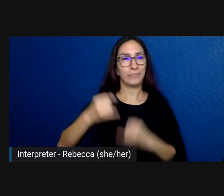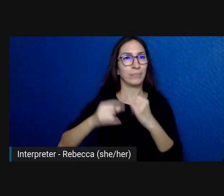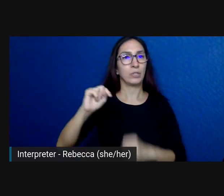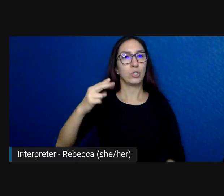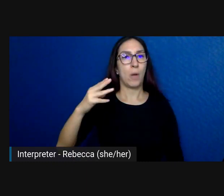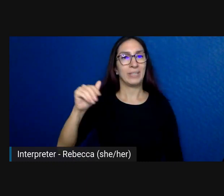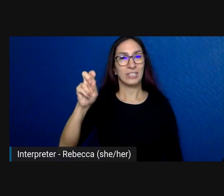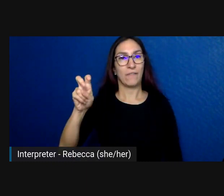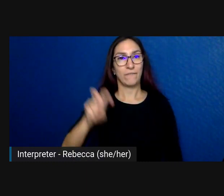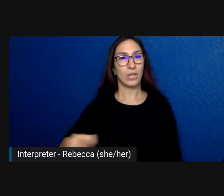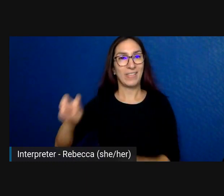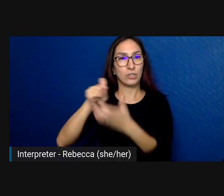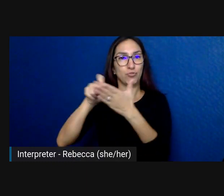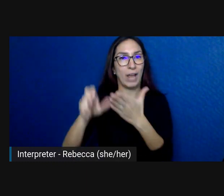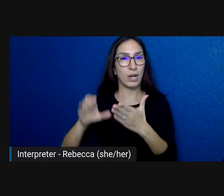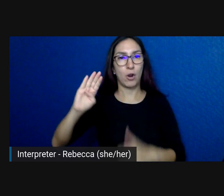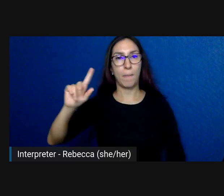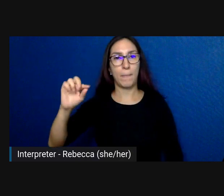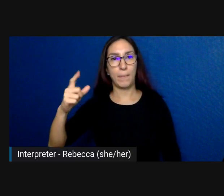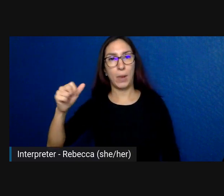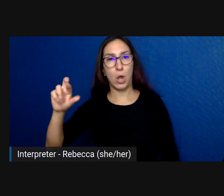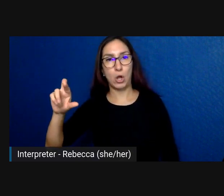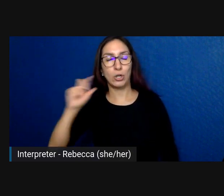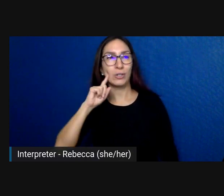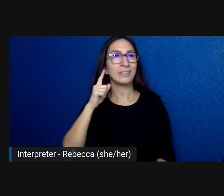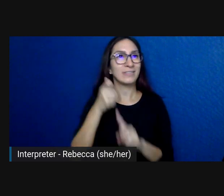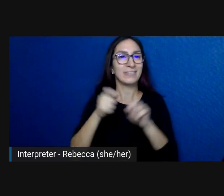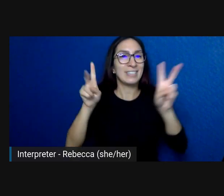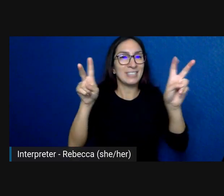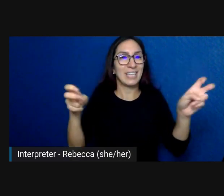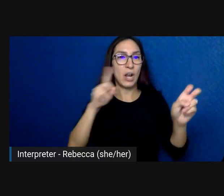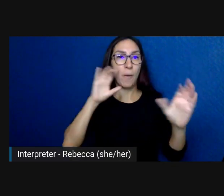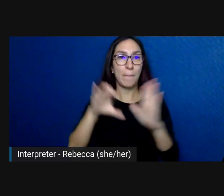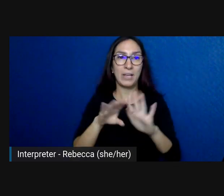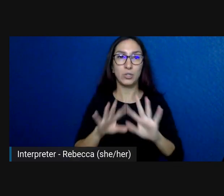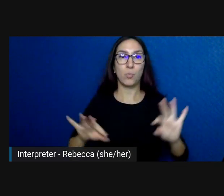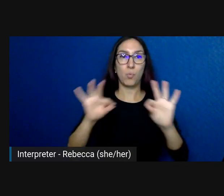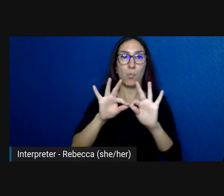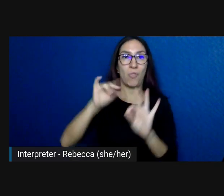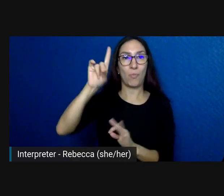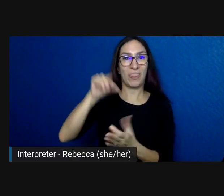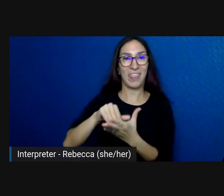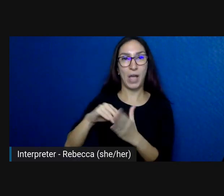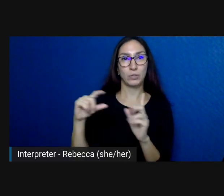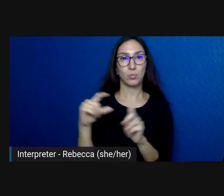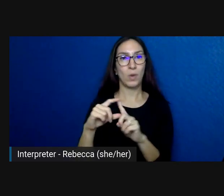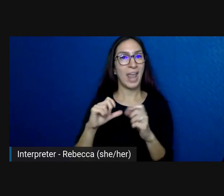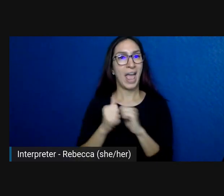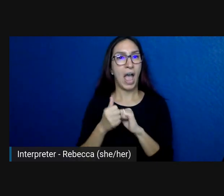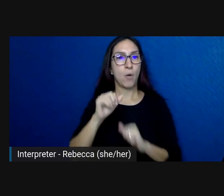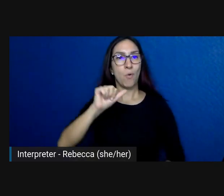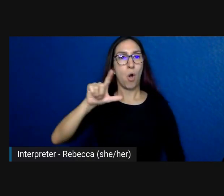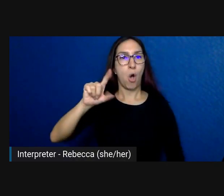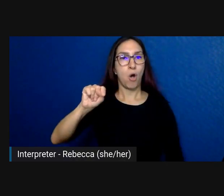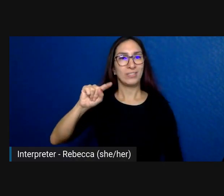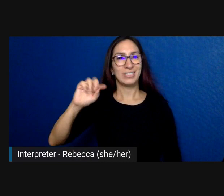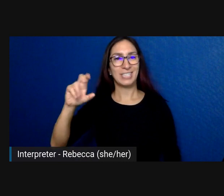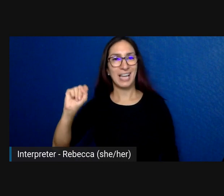This presentation is titled, A Picture is Worth a Thousand Words: How Alt Text Communicates Accessibility and Inclusion.